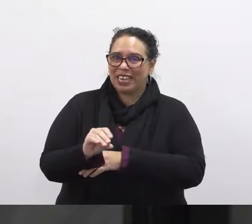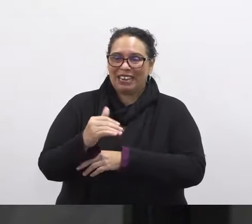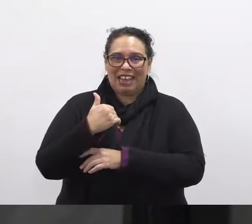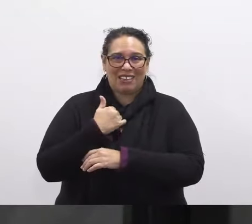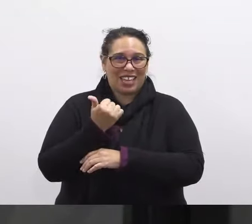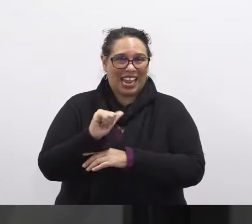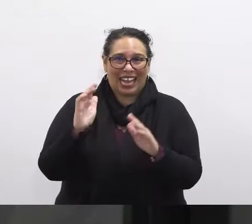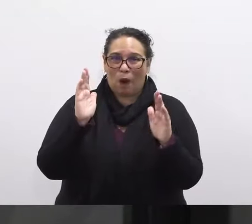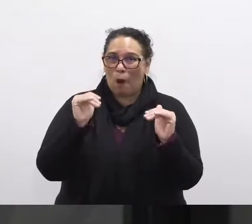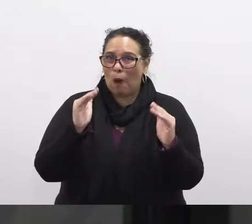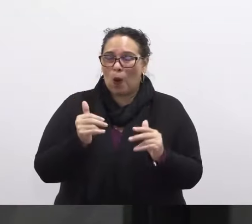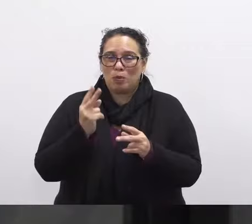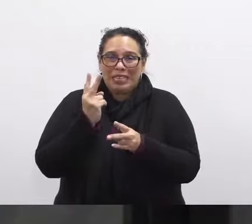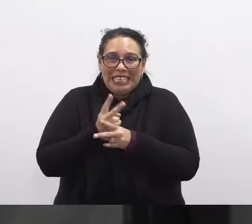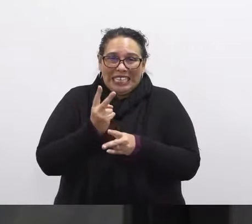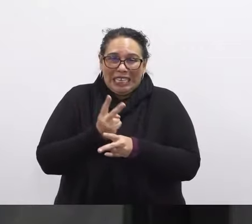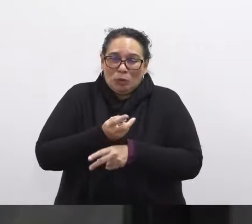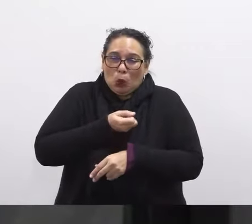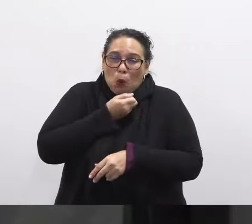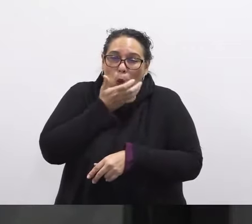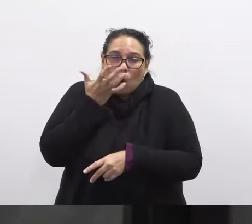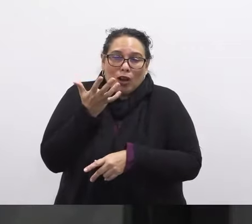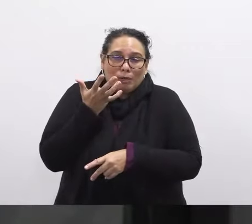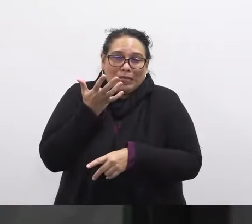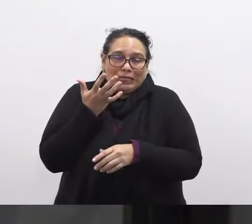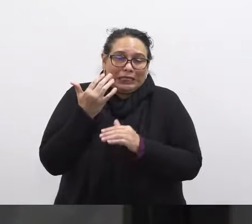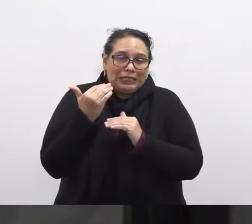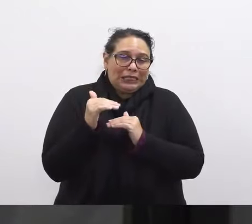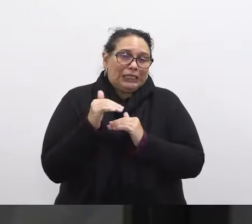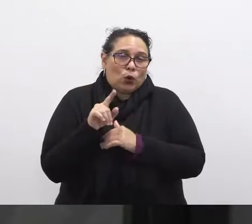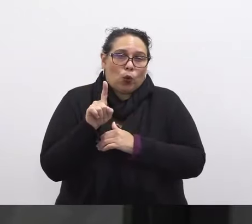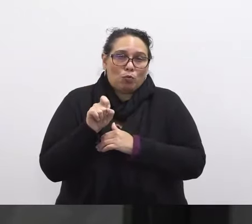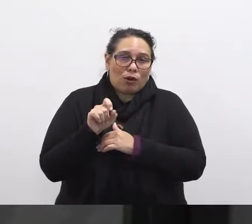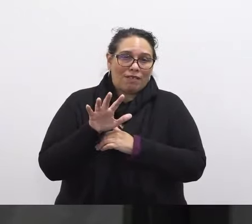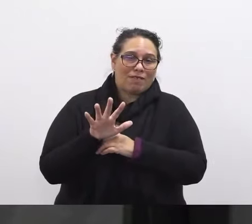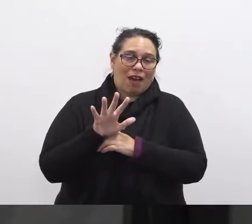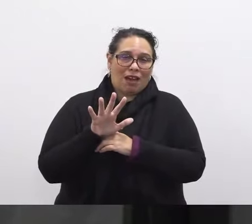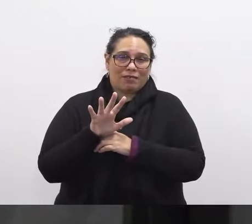of keeping warming to 1.5 degrees Celsius.